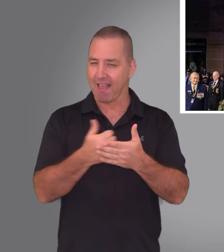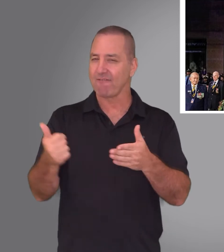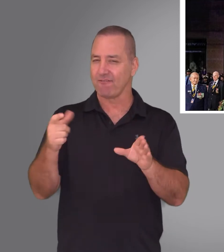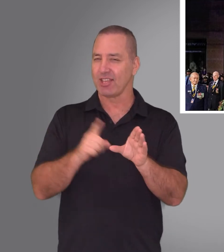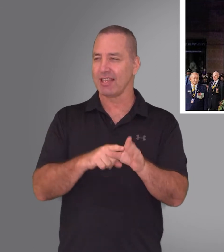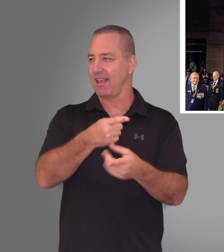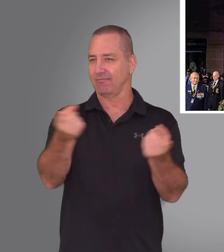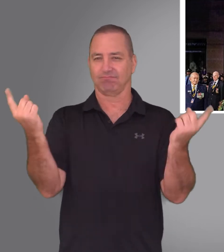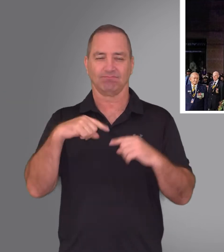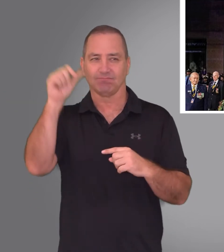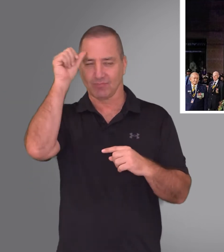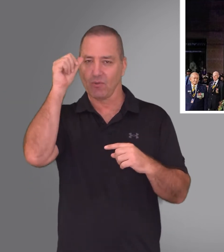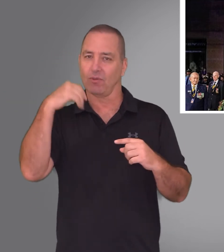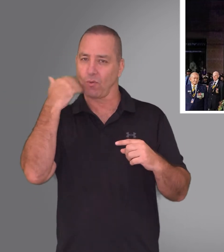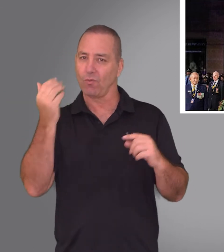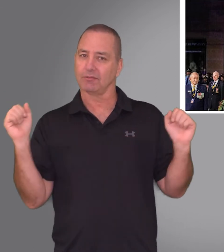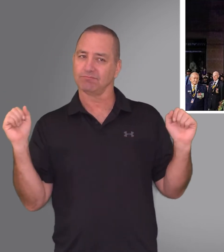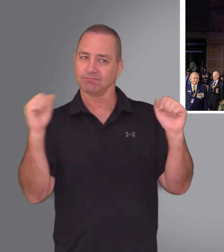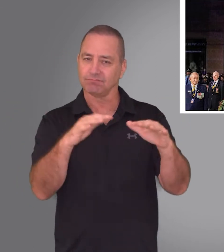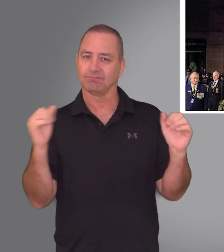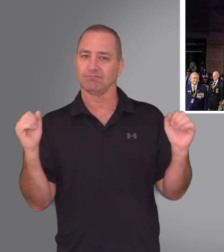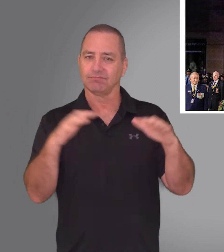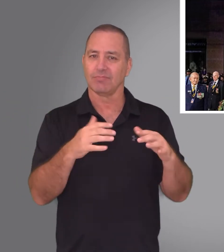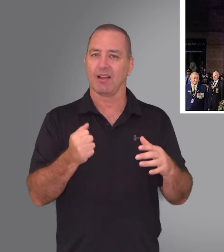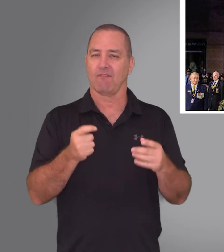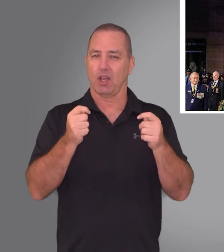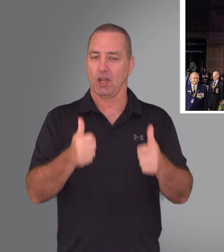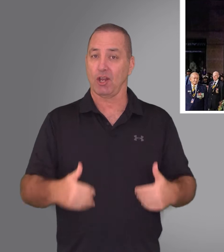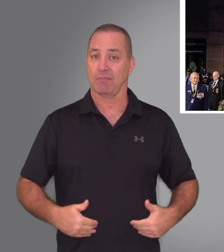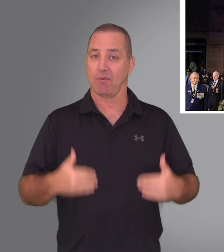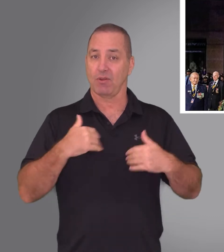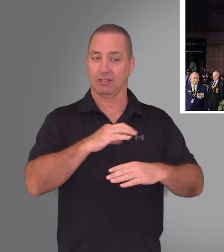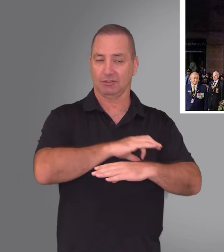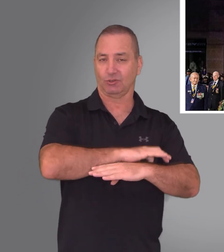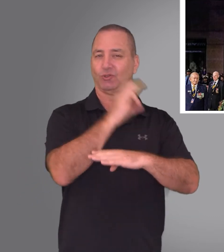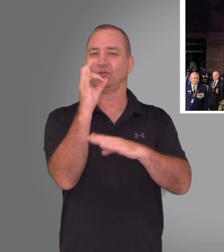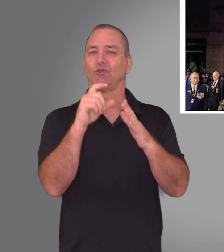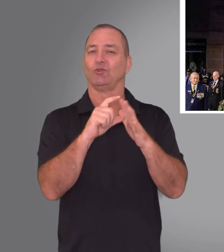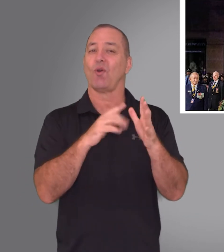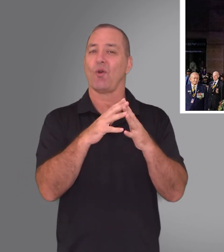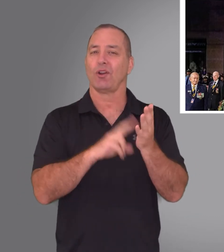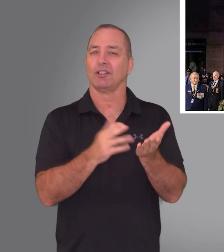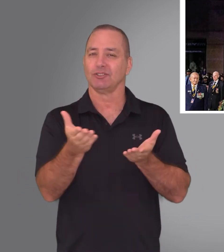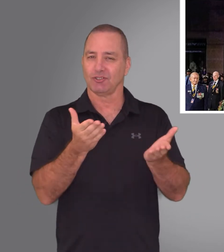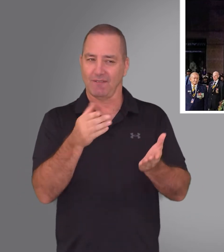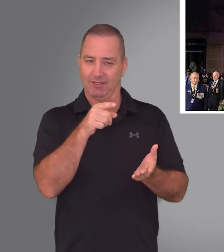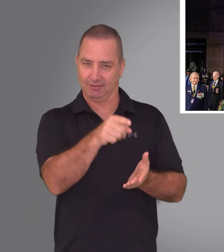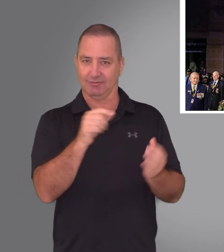It's an annual event where we all get together and commemorate our fallen soldiers with a Dawn Service.